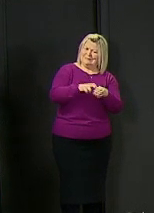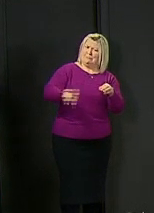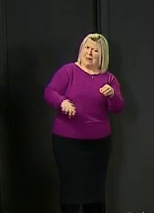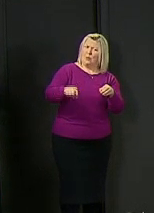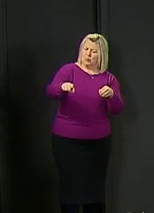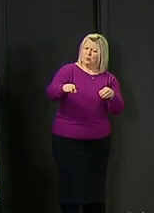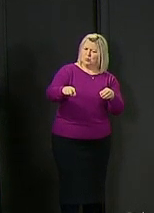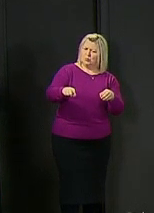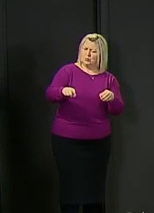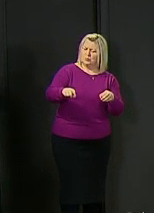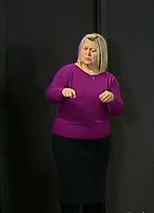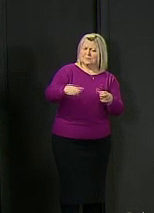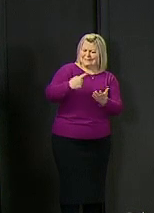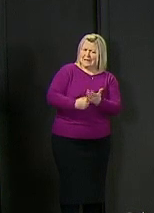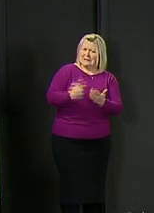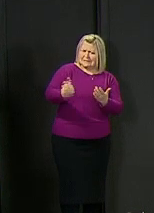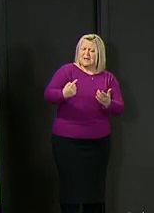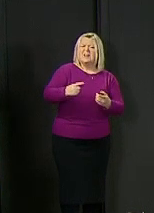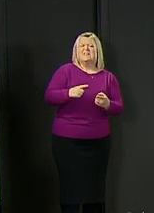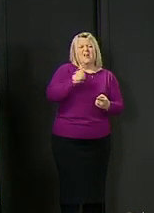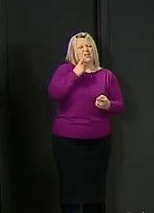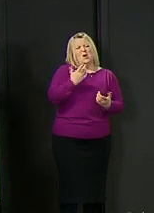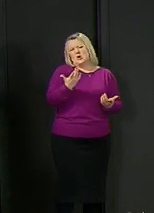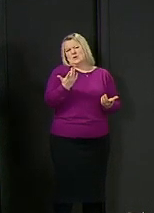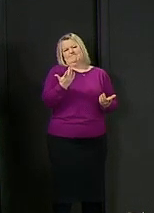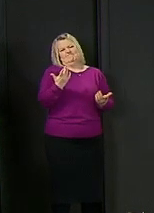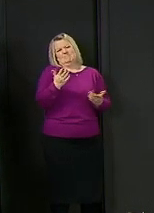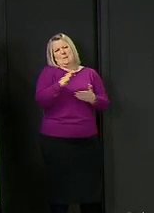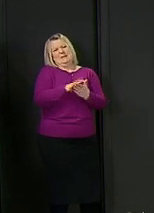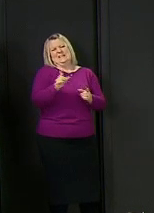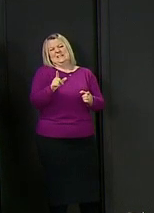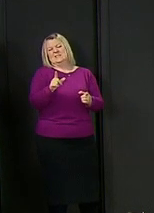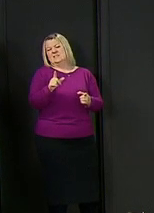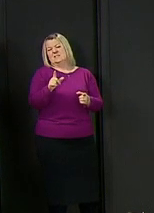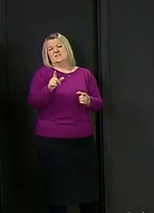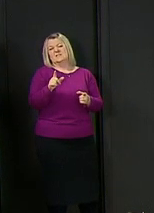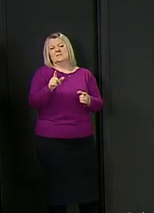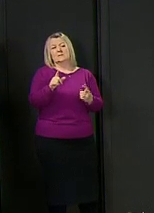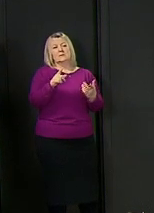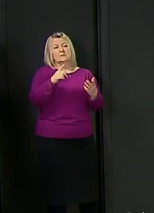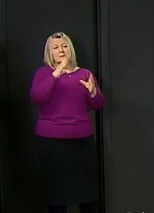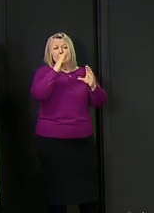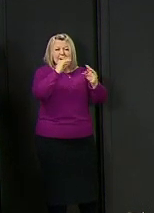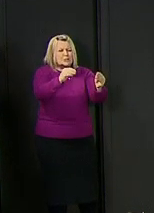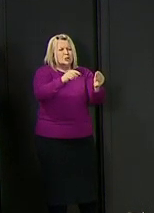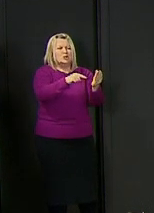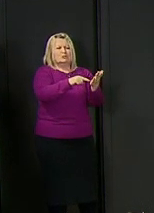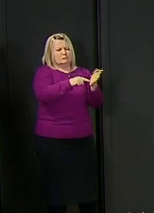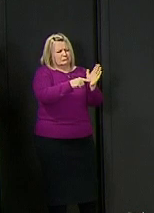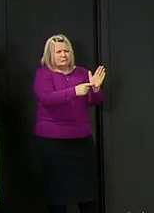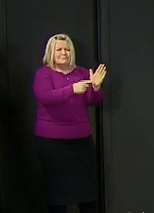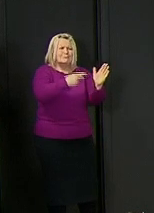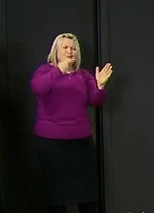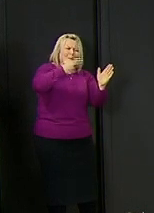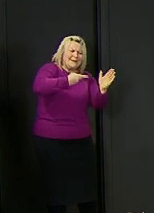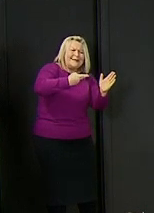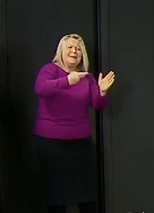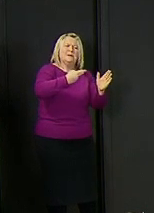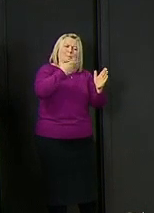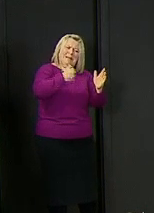eventual departure was the concern that her actions might undermine the message of the